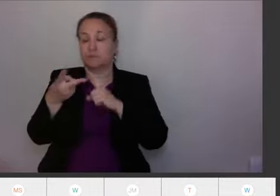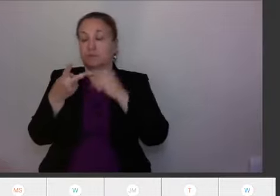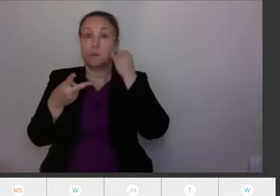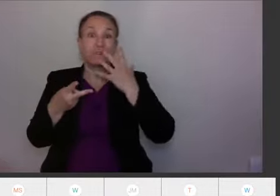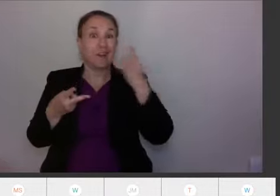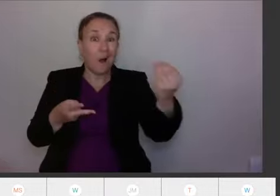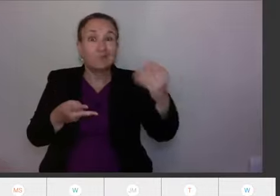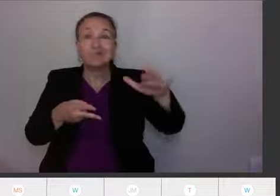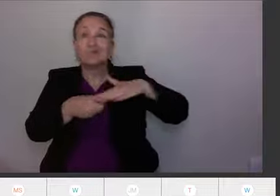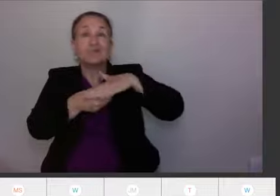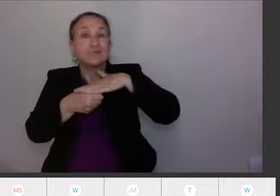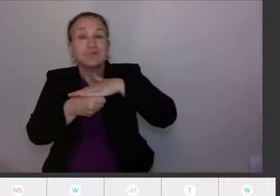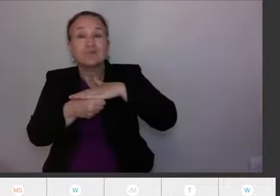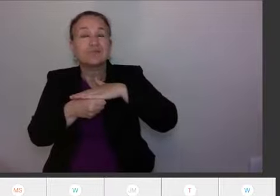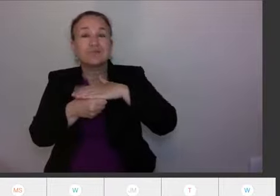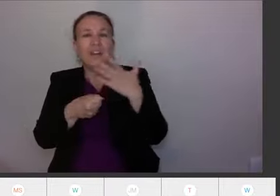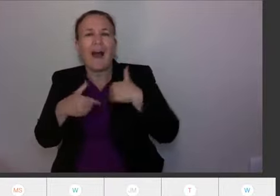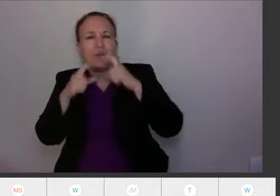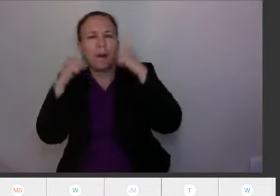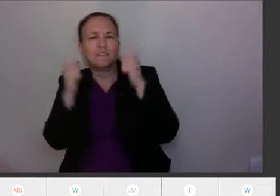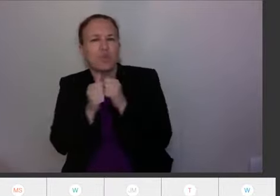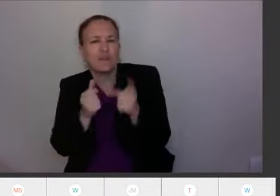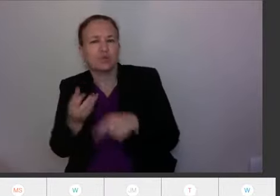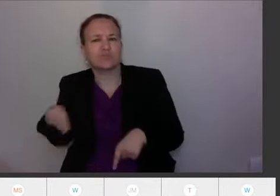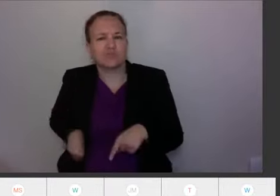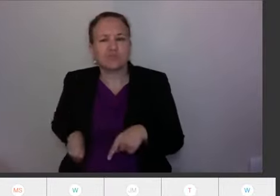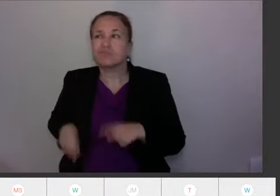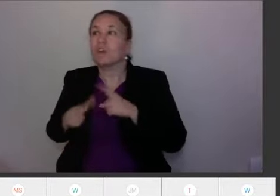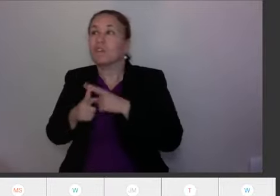just keep the mask with you in case you run into a friend or a neighbor and you